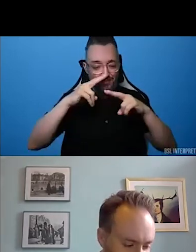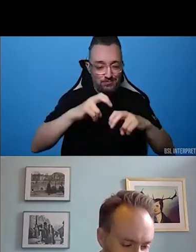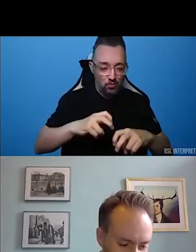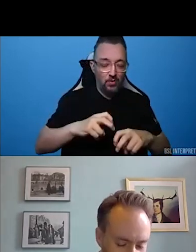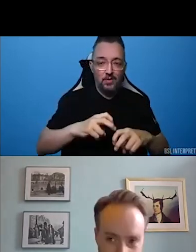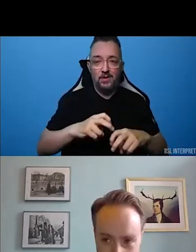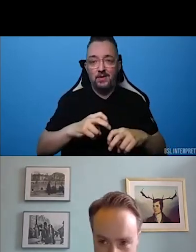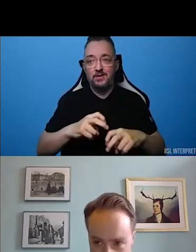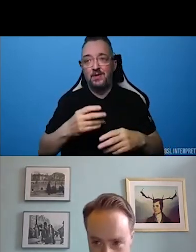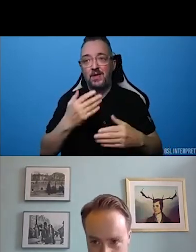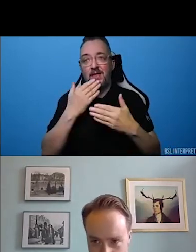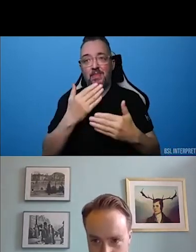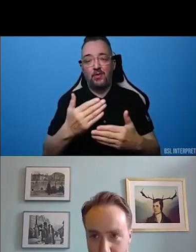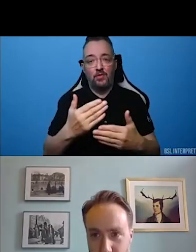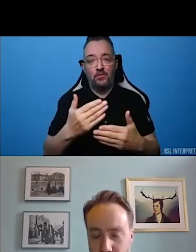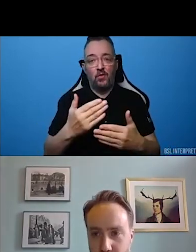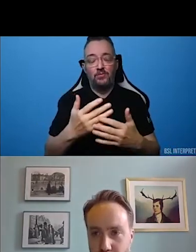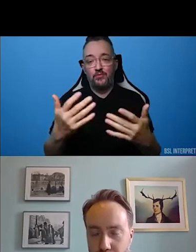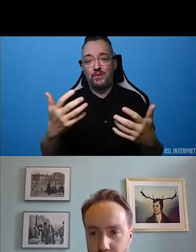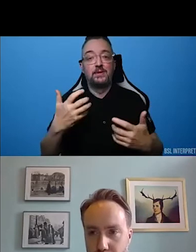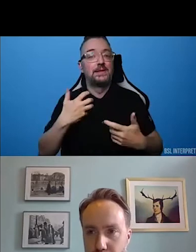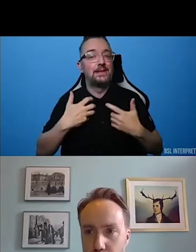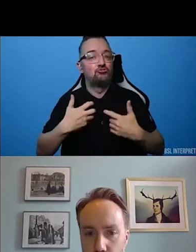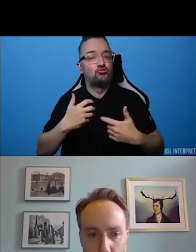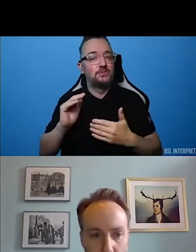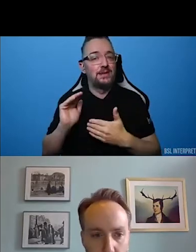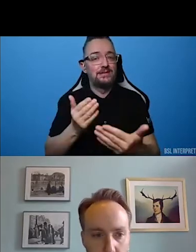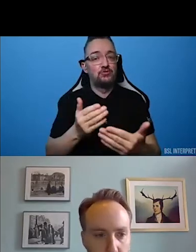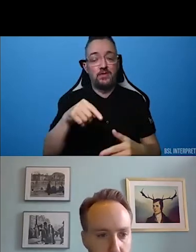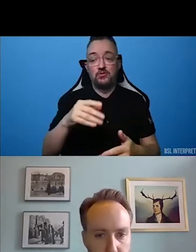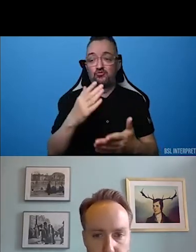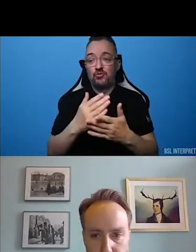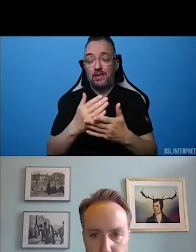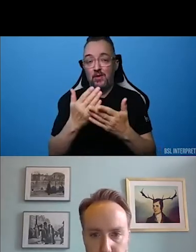Thank you so much for such an interesting introduction to this really expansive topic.